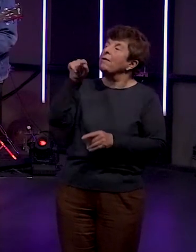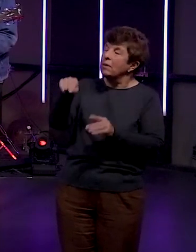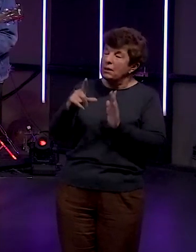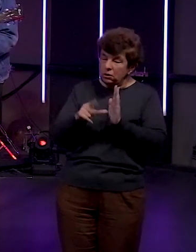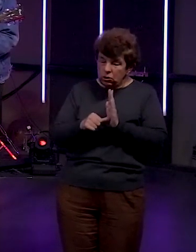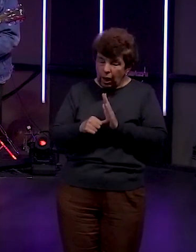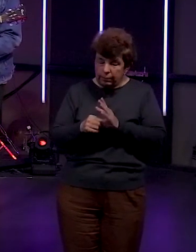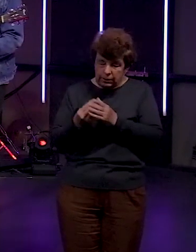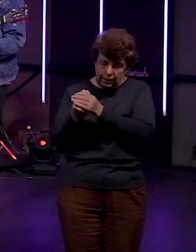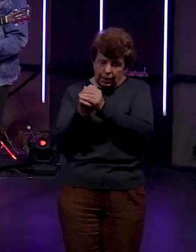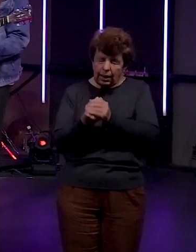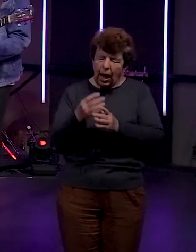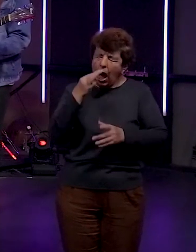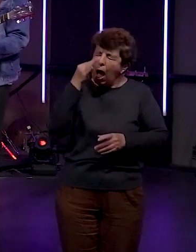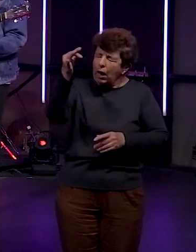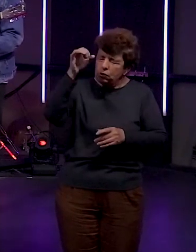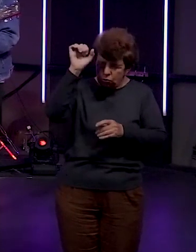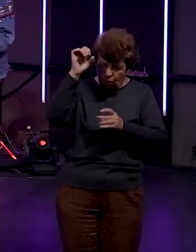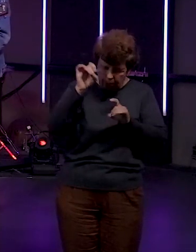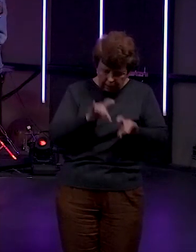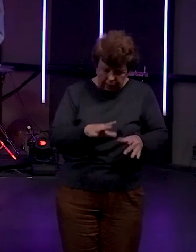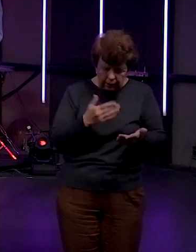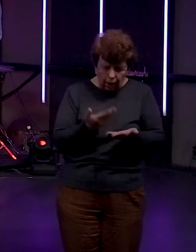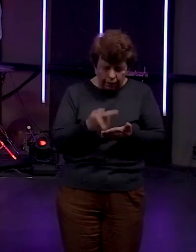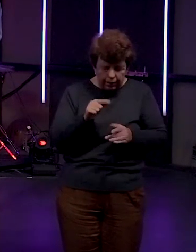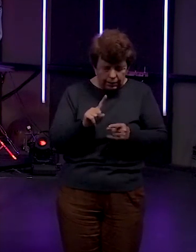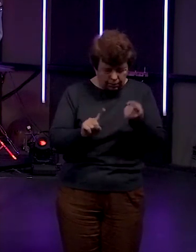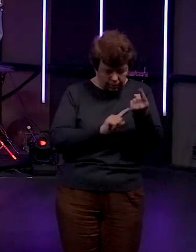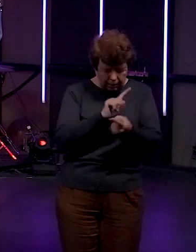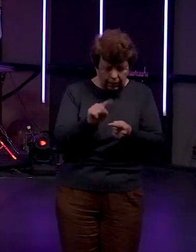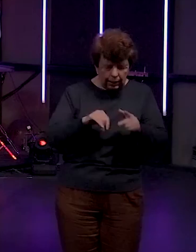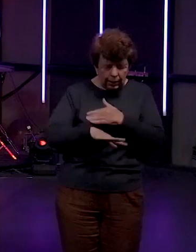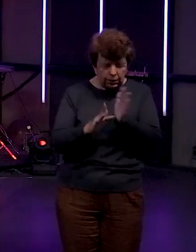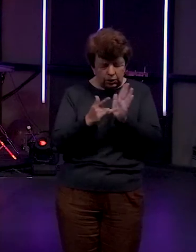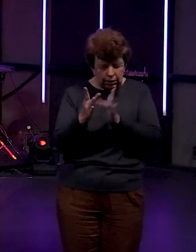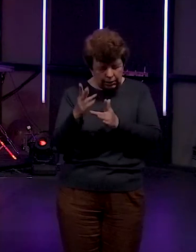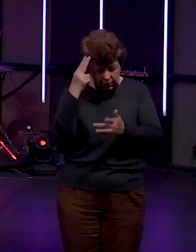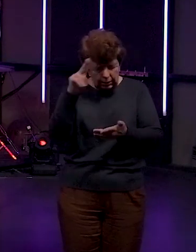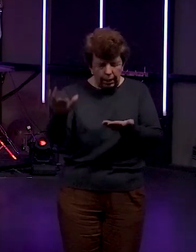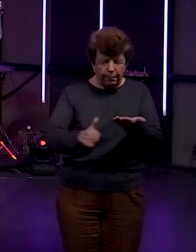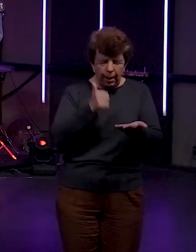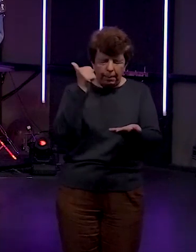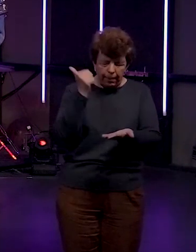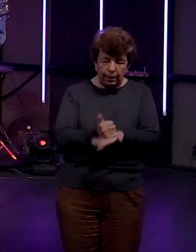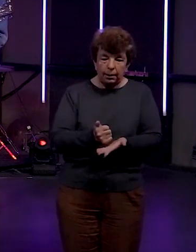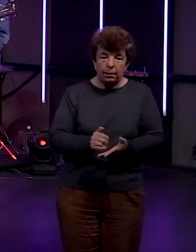morning and we ask your blessing on this service. In Jesus name. Amen.